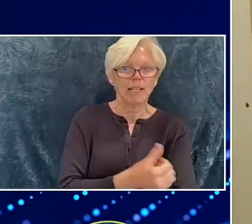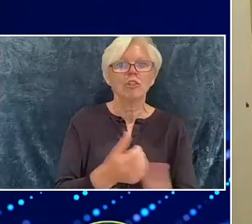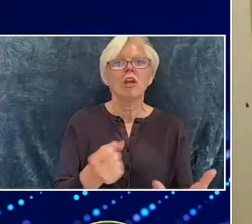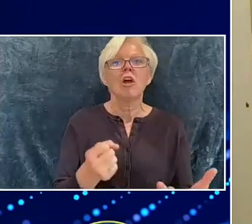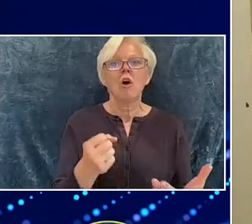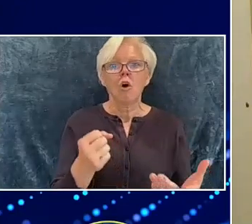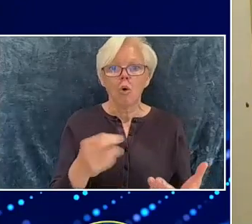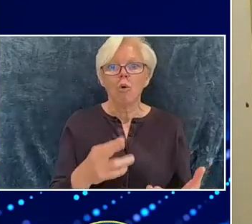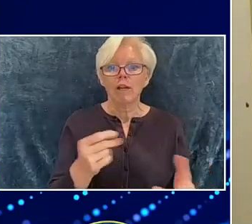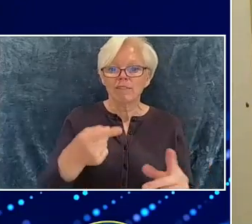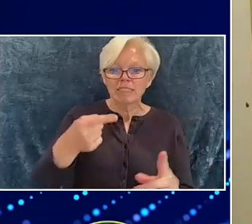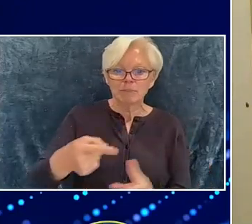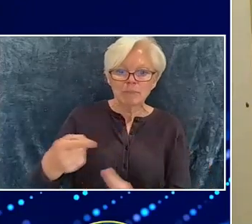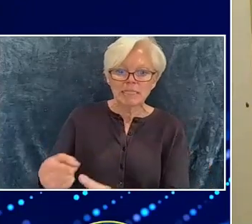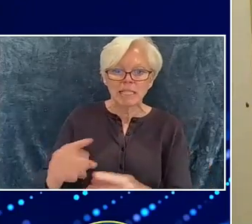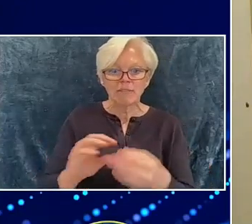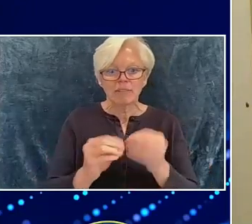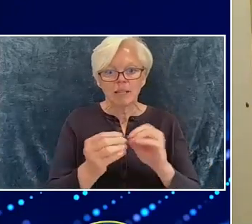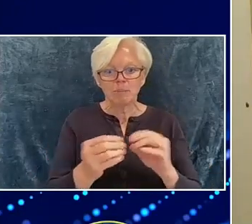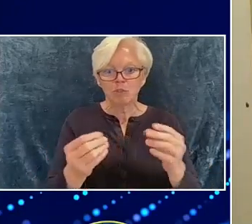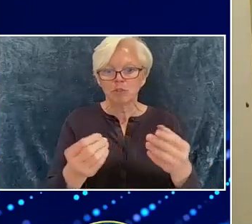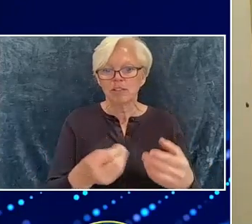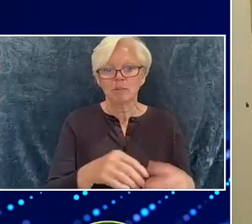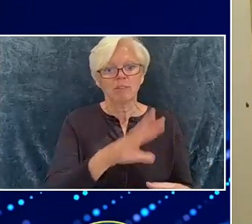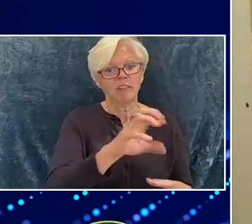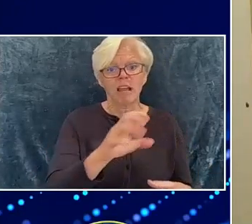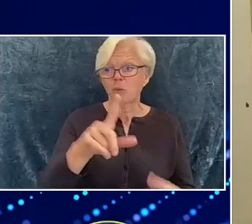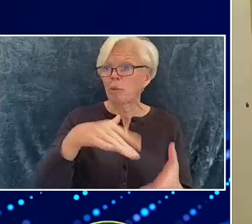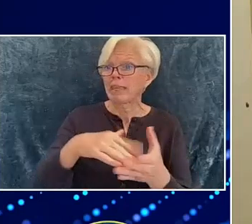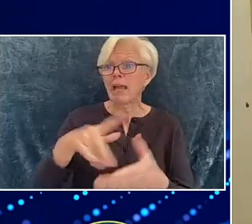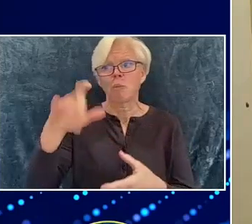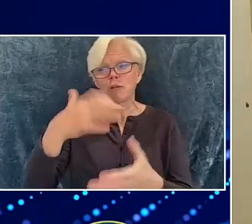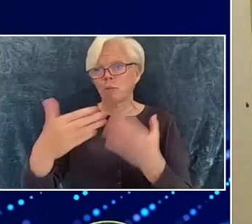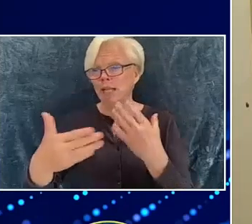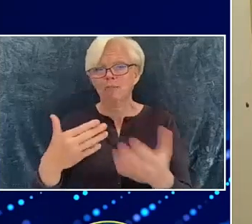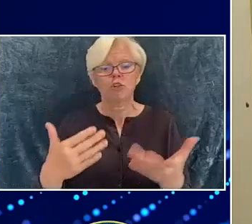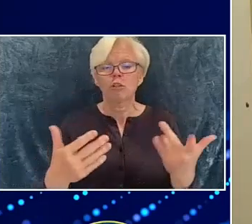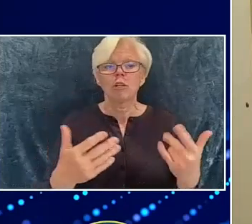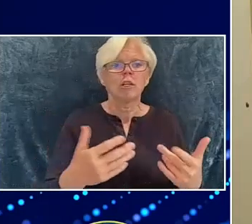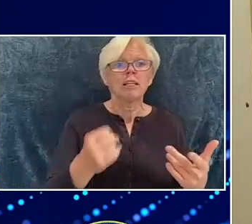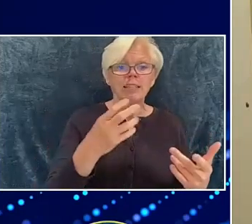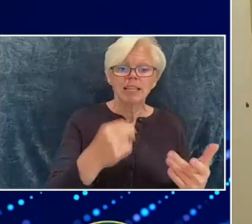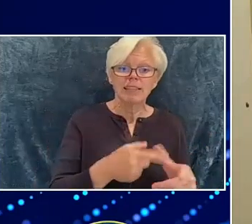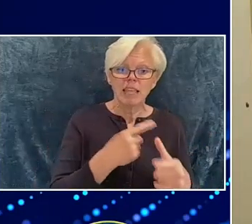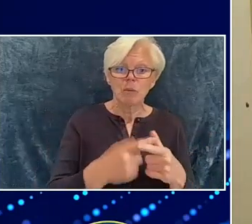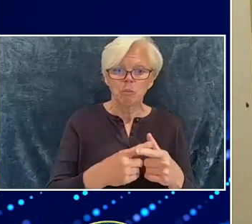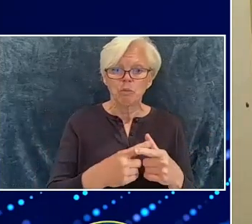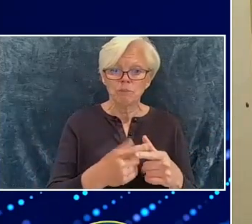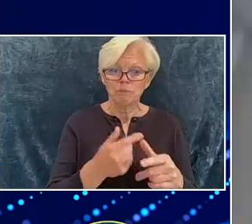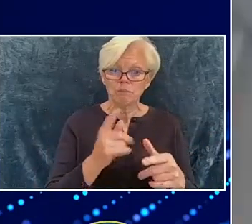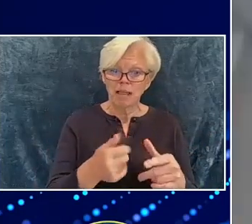direct authorization for, I don't know, three years, five years, I'm not sure, but I'm just trying to. Well, I'm-